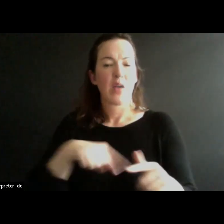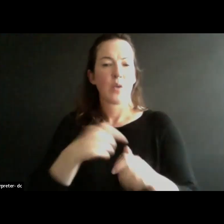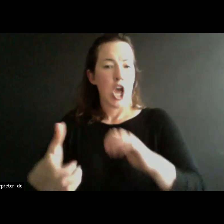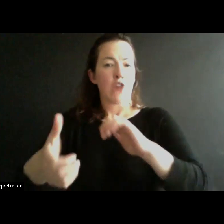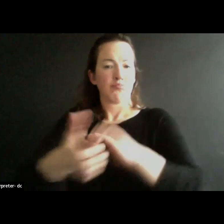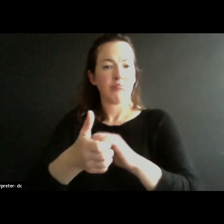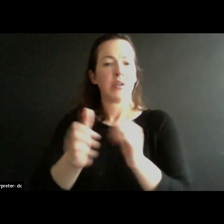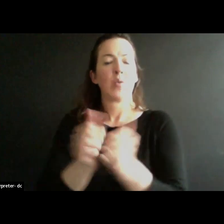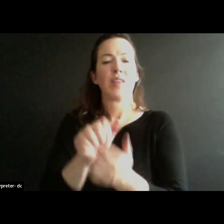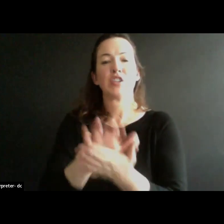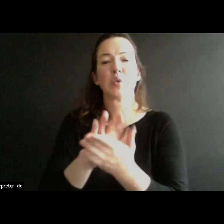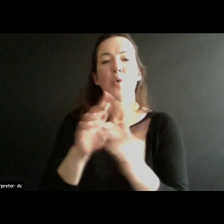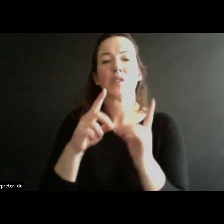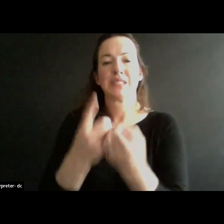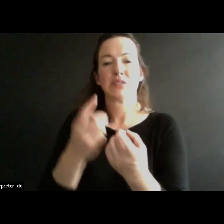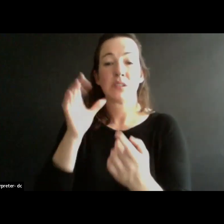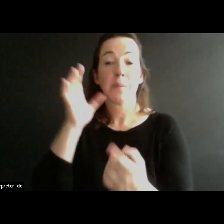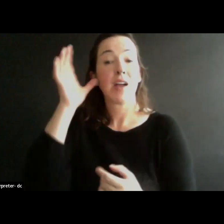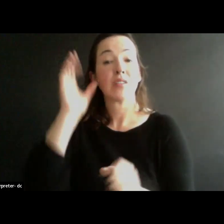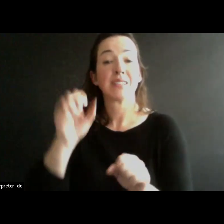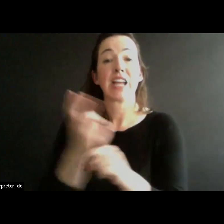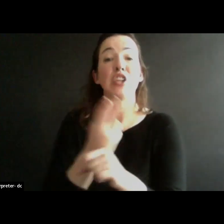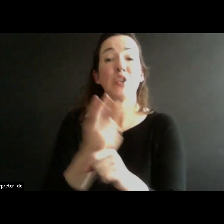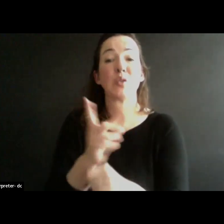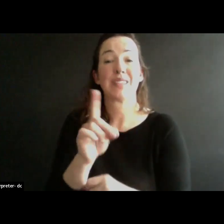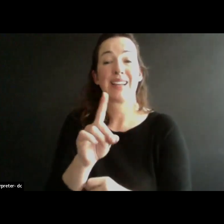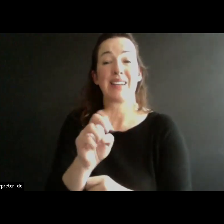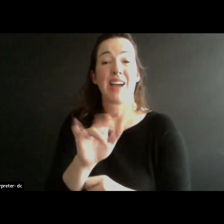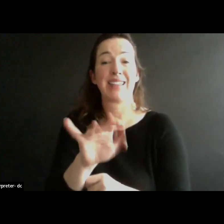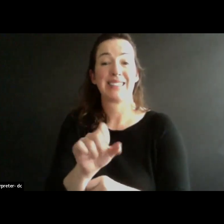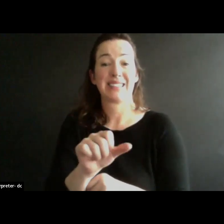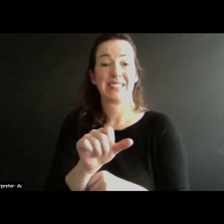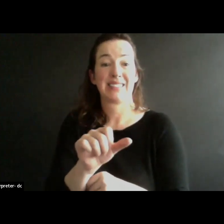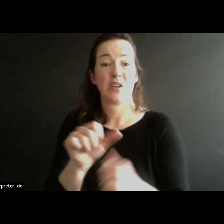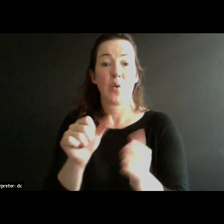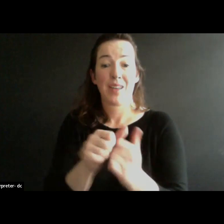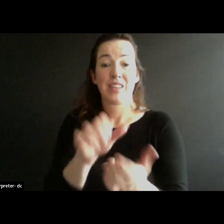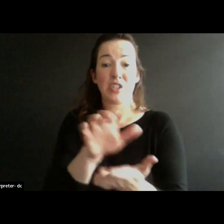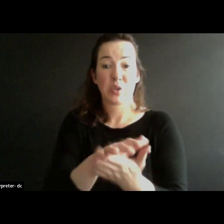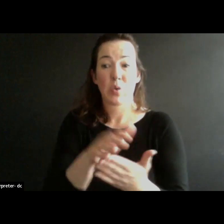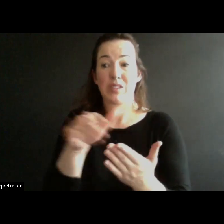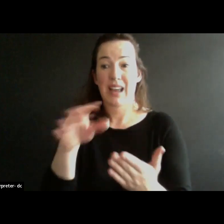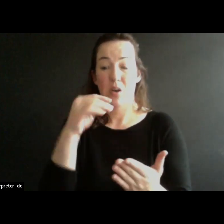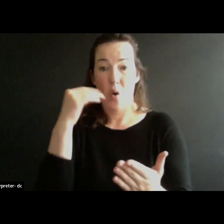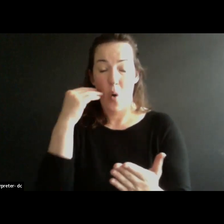to allow parents to use the devices that were being sent home. By the schools. Their chromebooks,